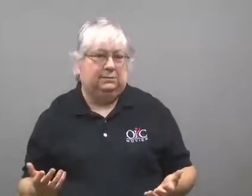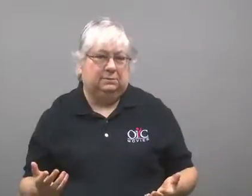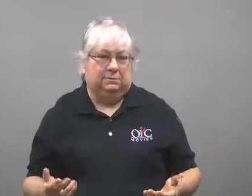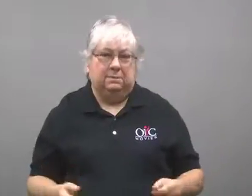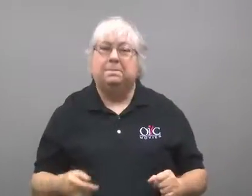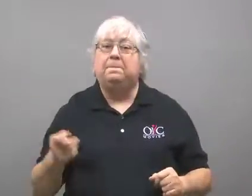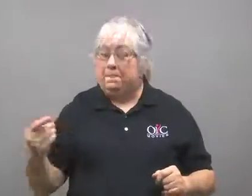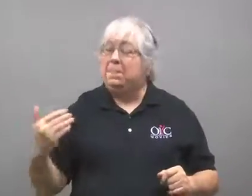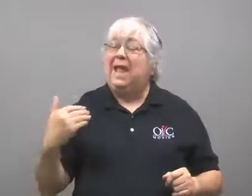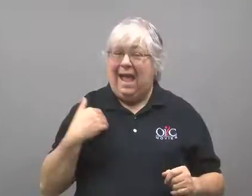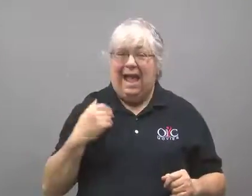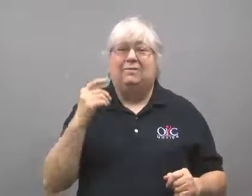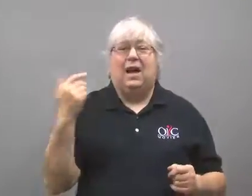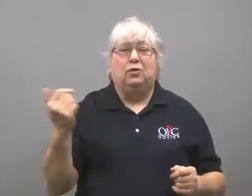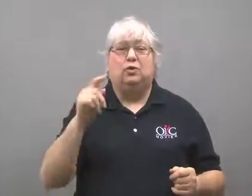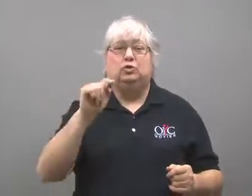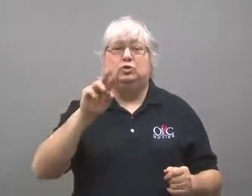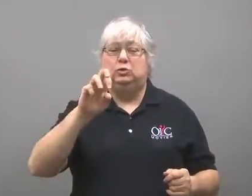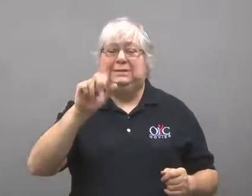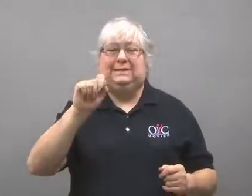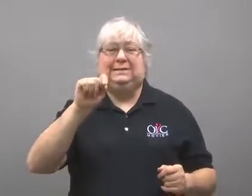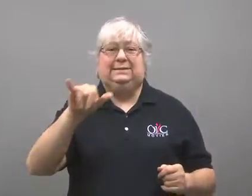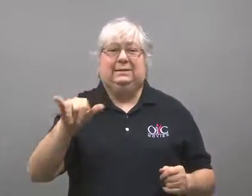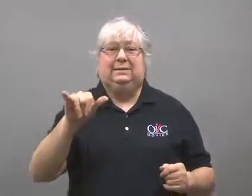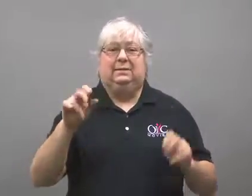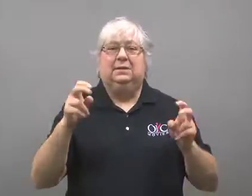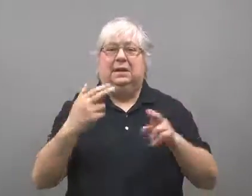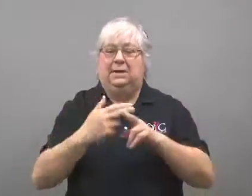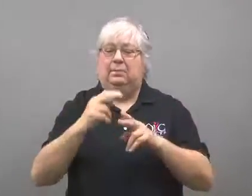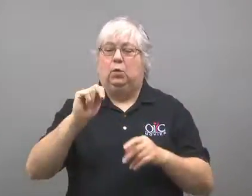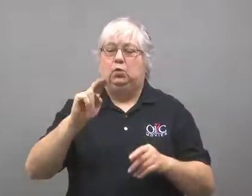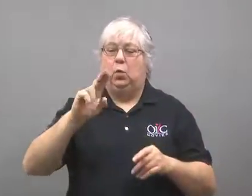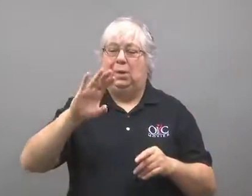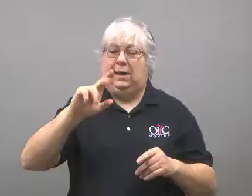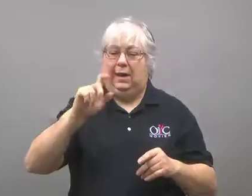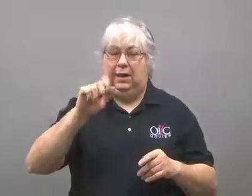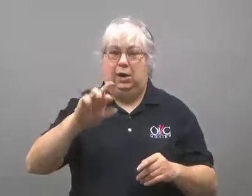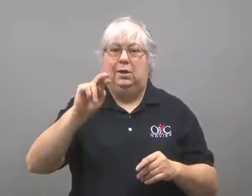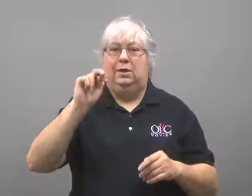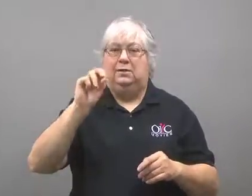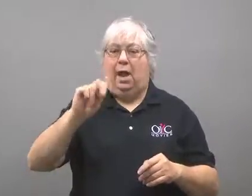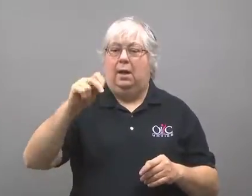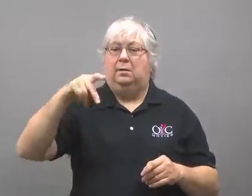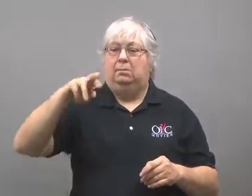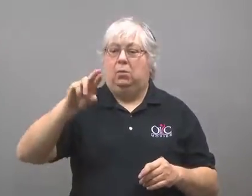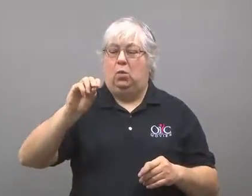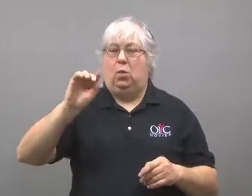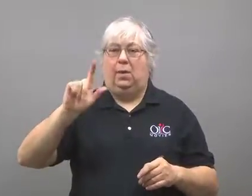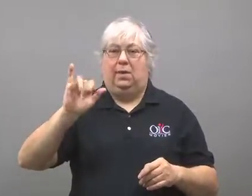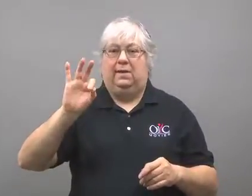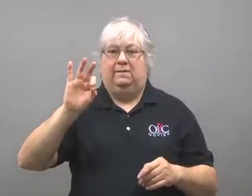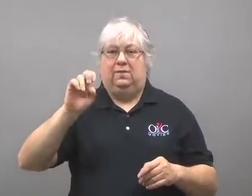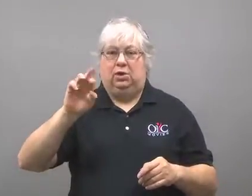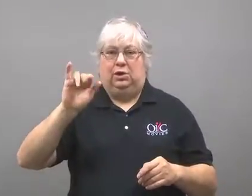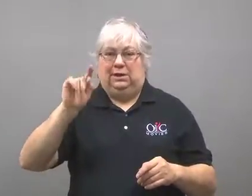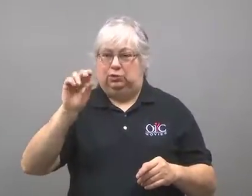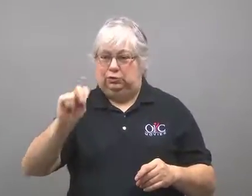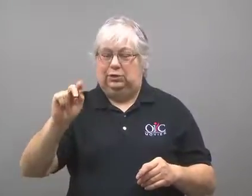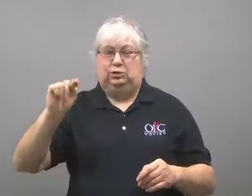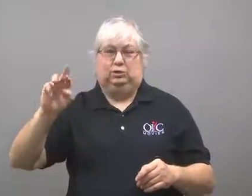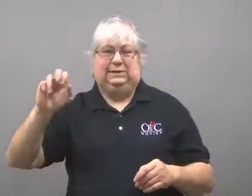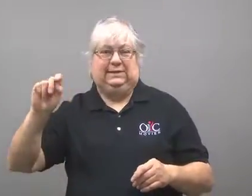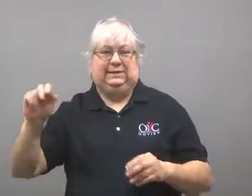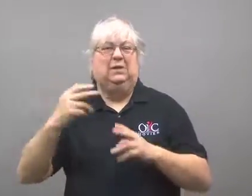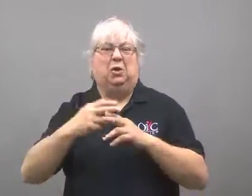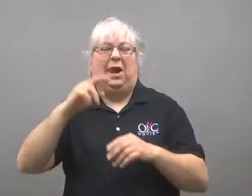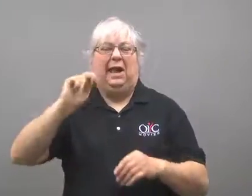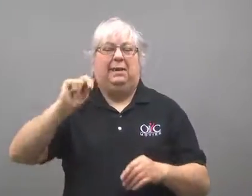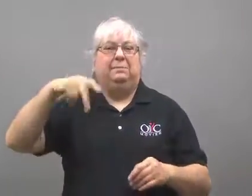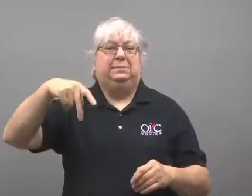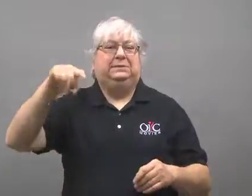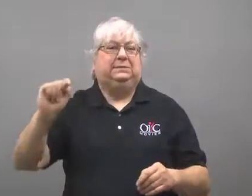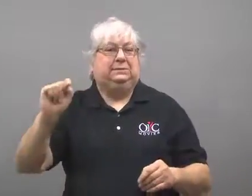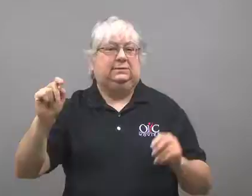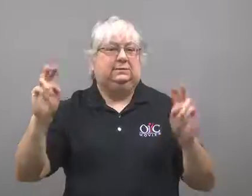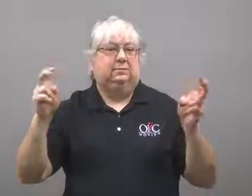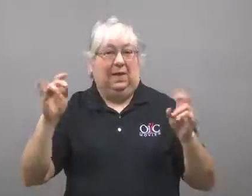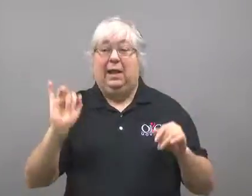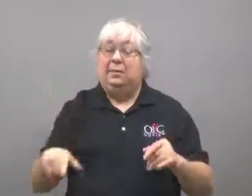There is a treaty, the Nuclear Non-proliferation Treaty (NPT), in effect.